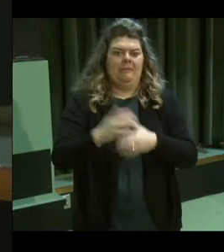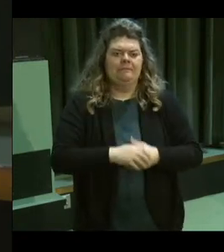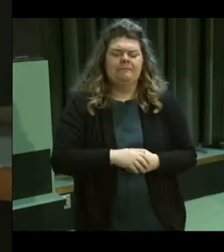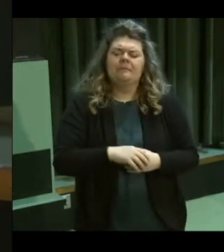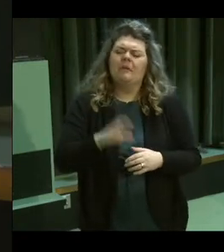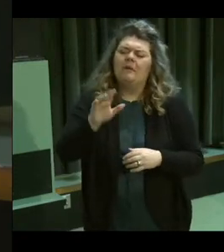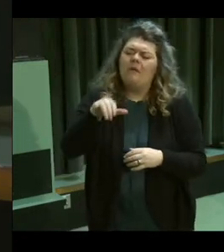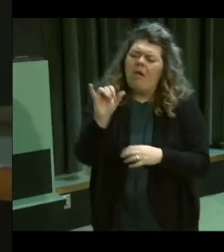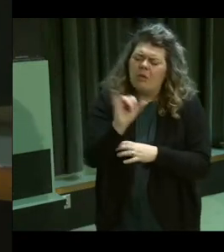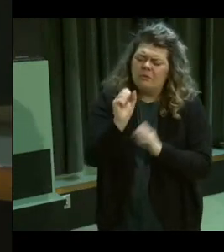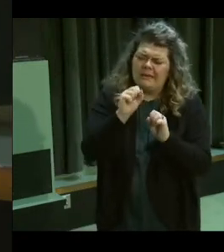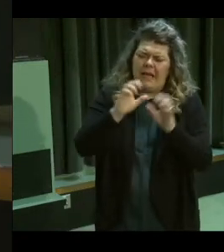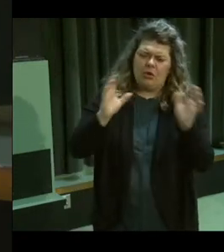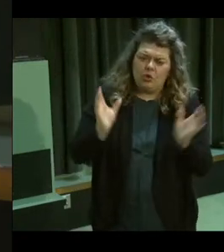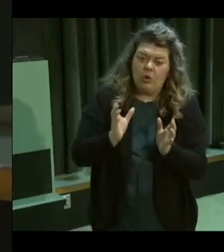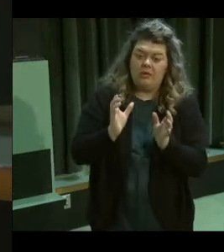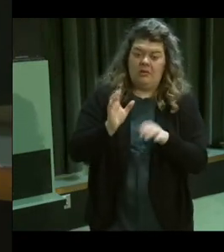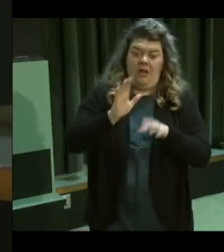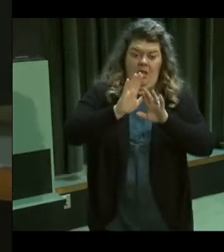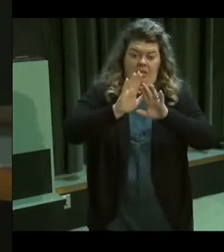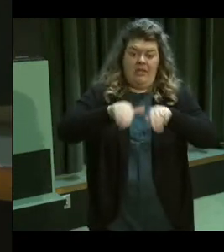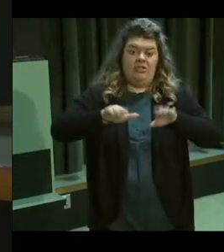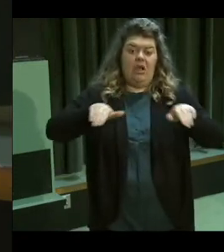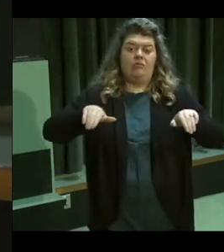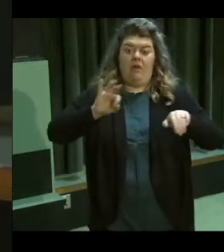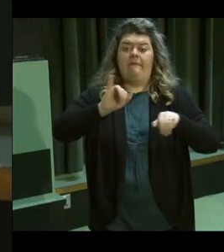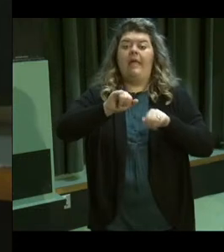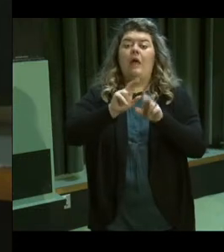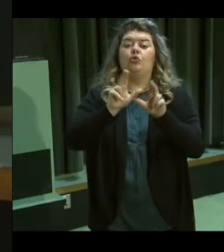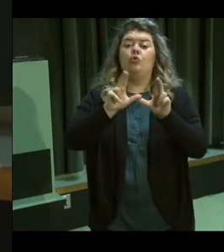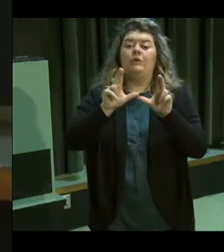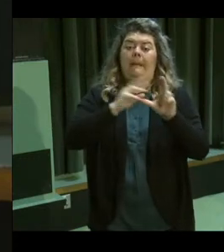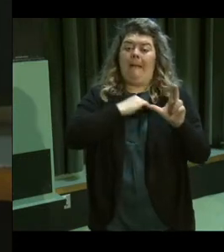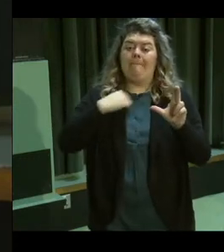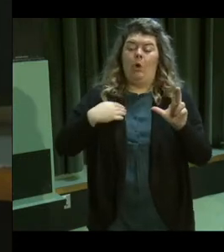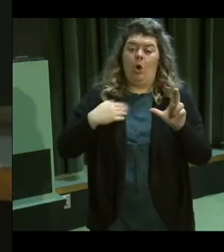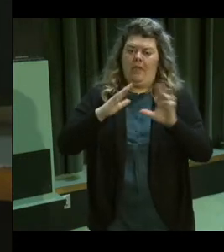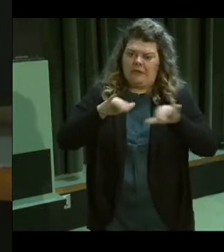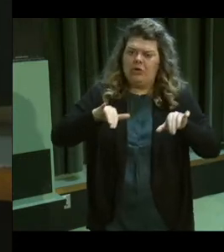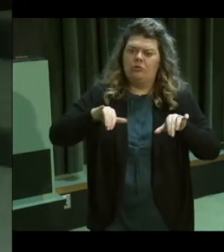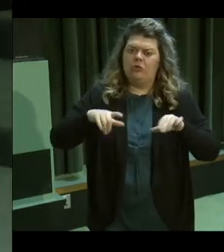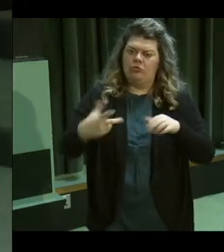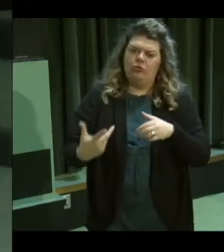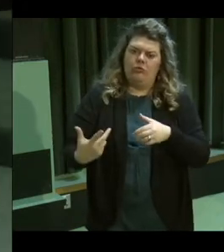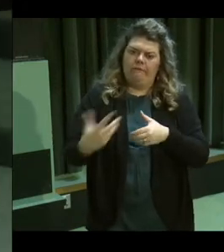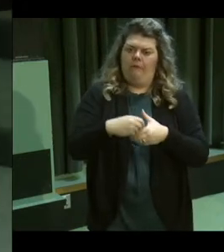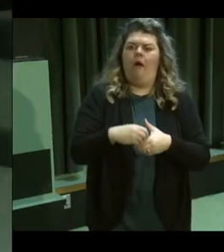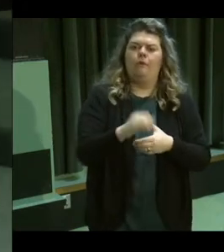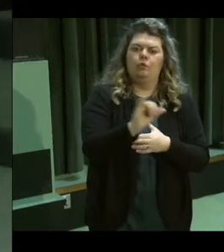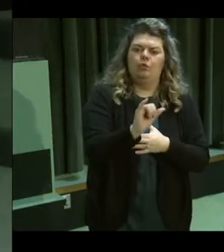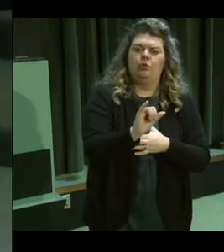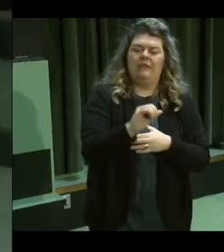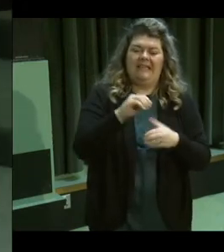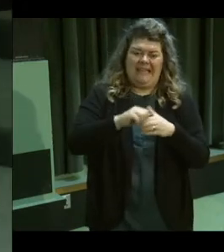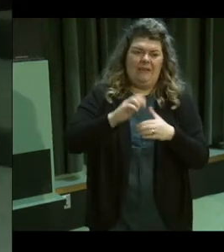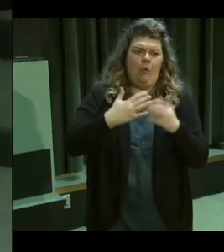And you could also encourage, the children of these, you know,